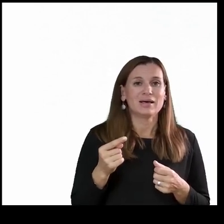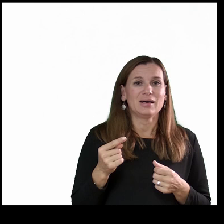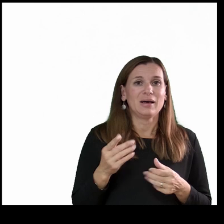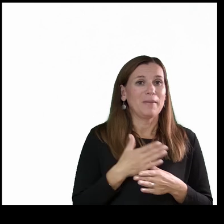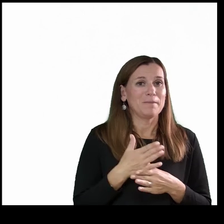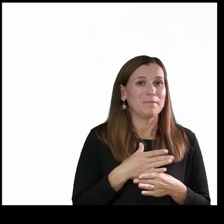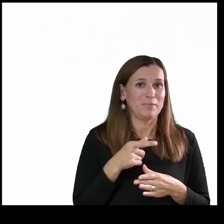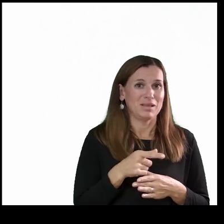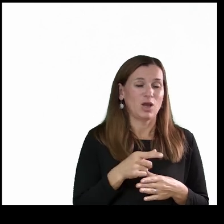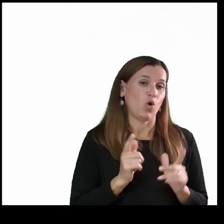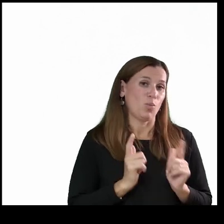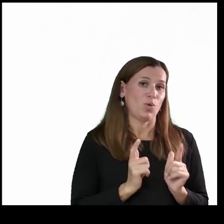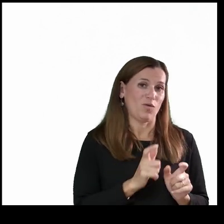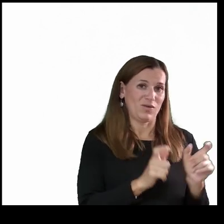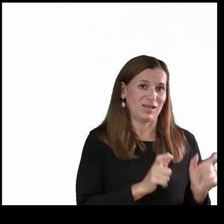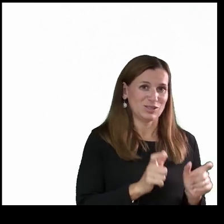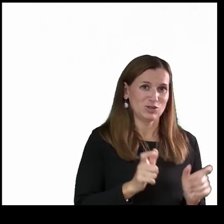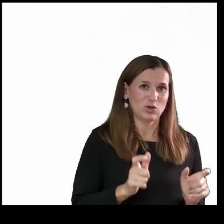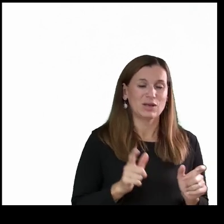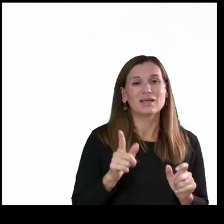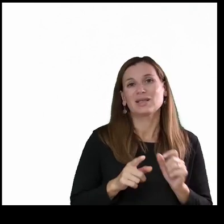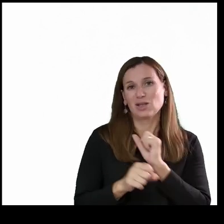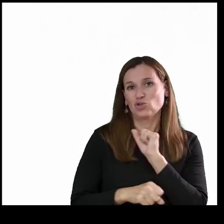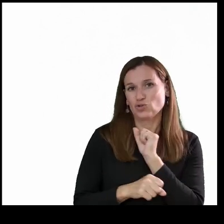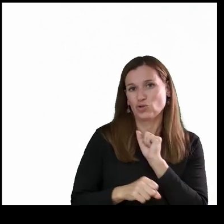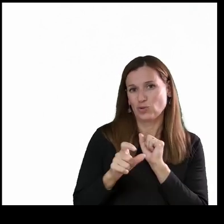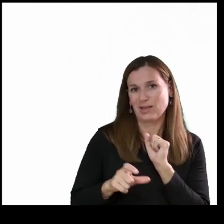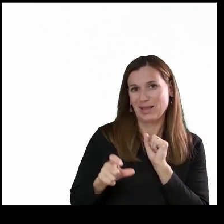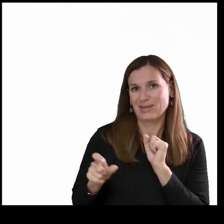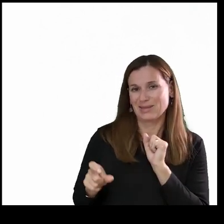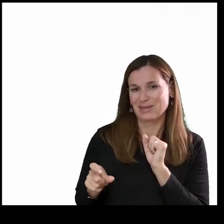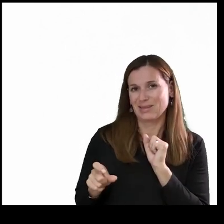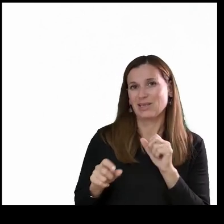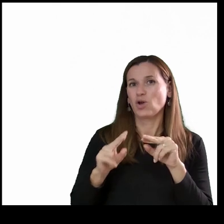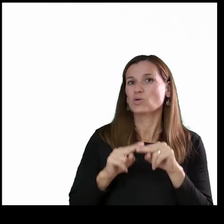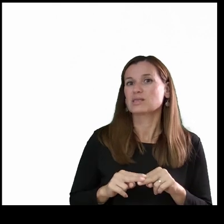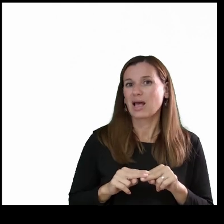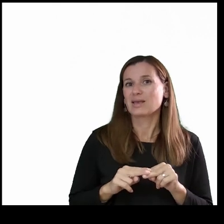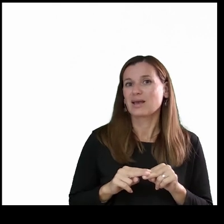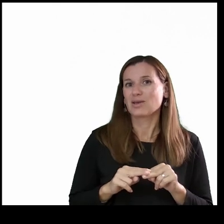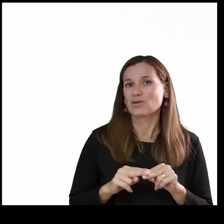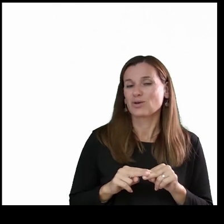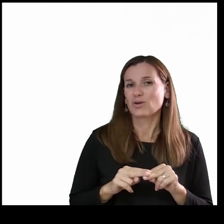professors and students are remain mainly